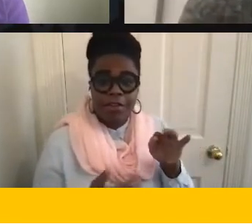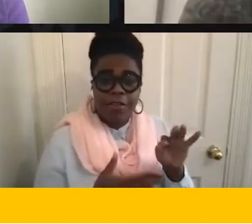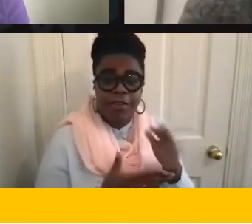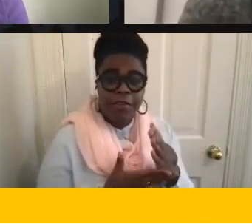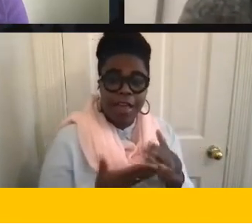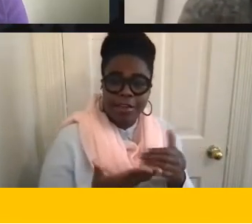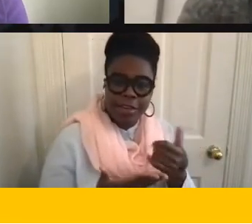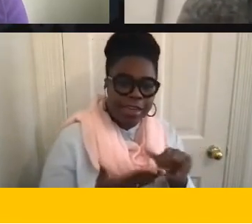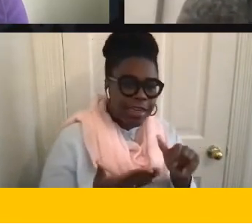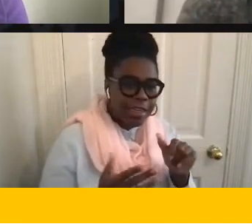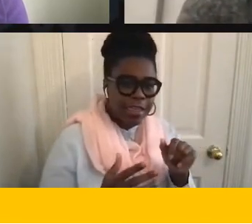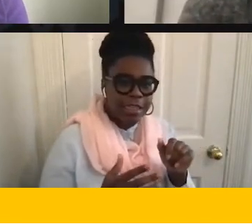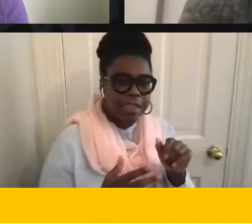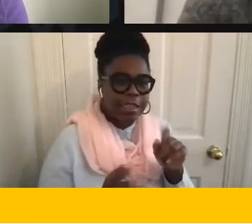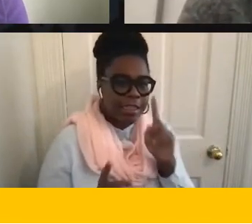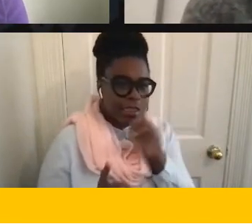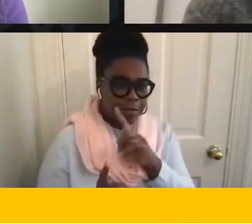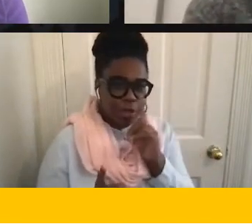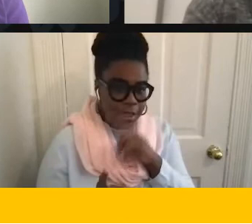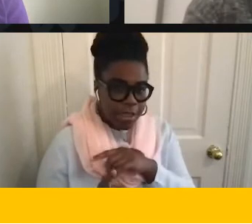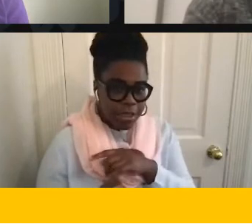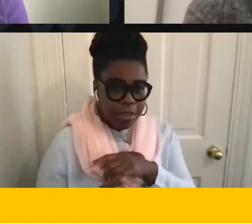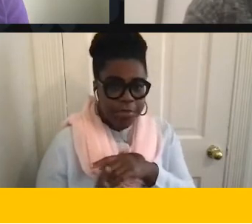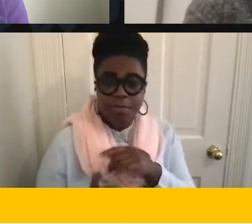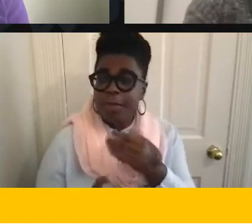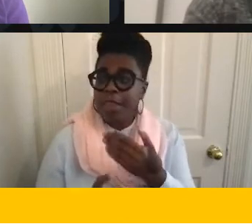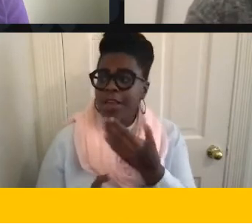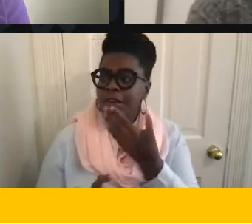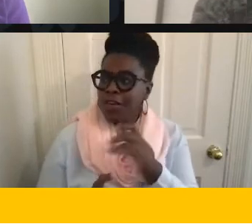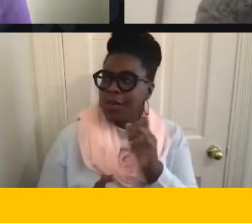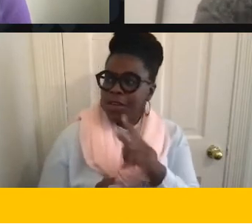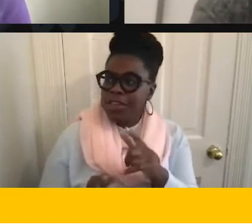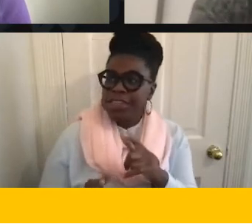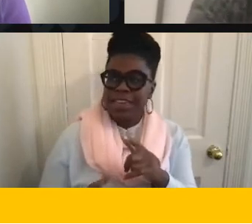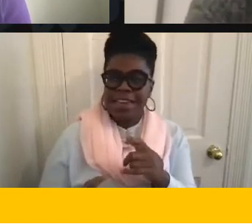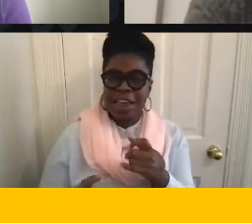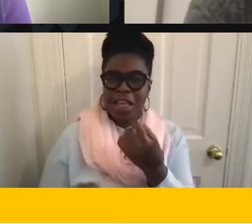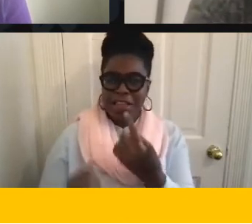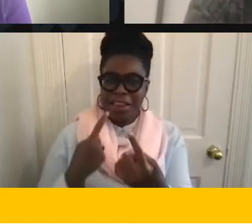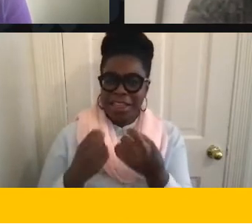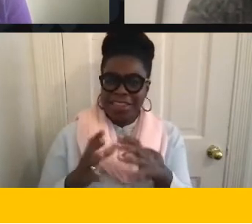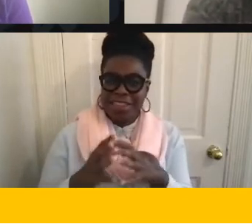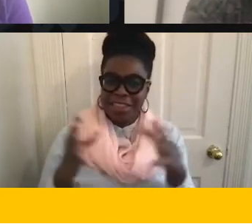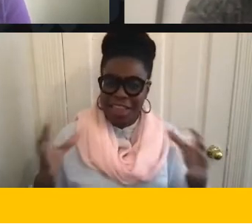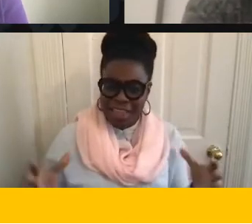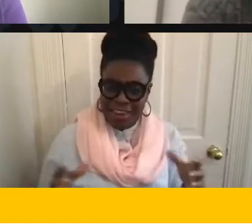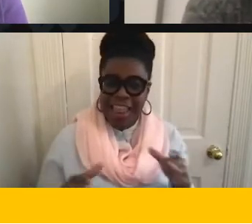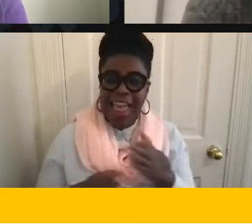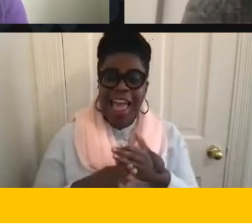Yeah, no, that's an excellent question and actually get this quite a lot after actually performing the RNA seek data seven